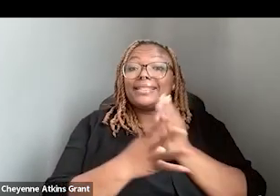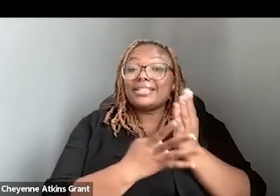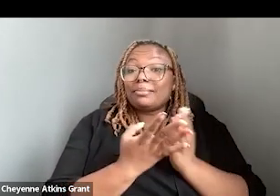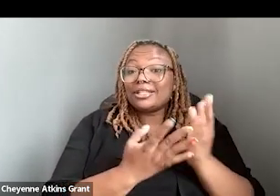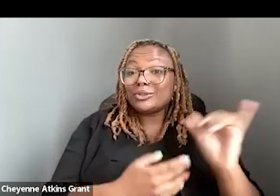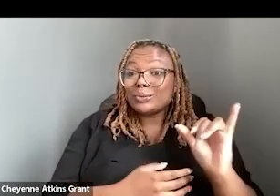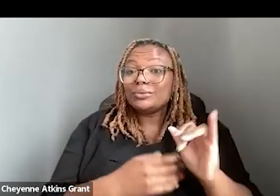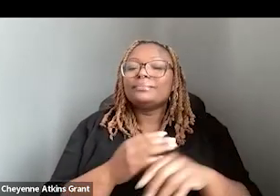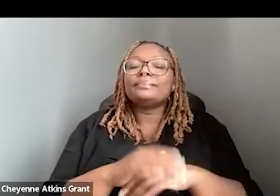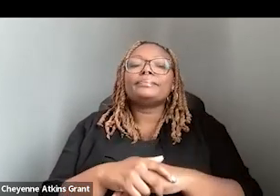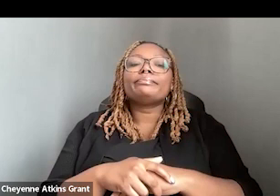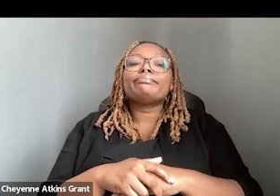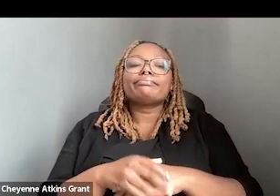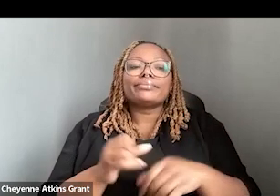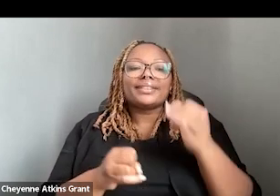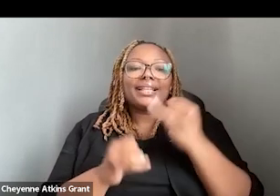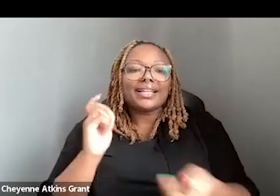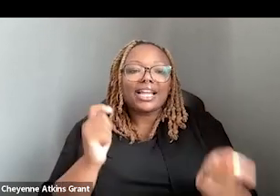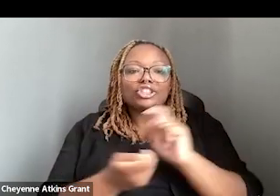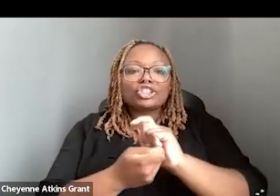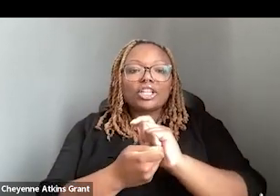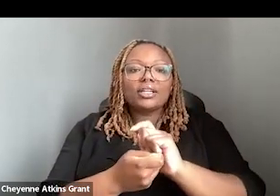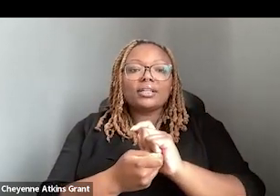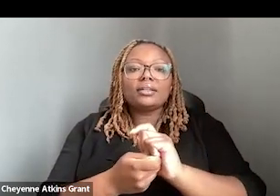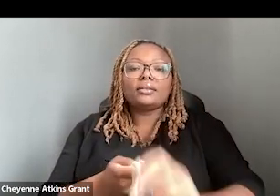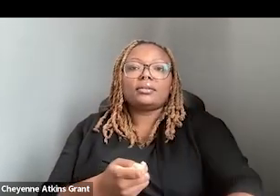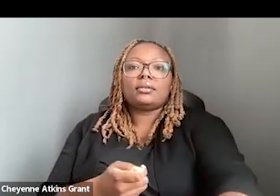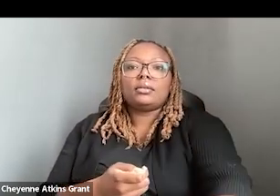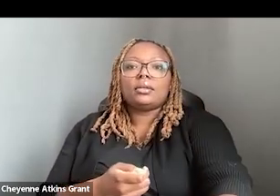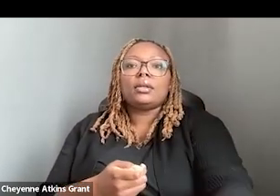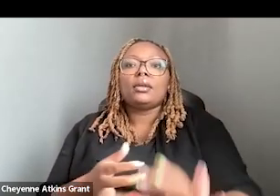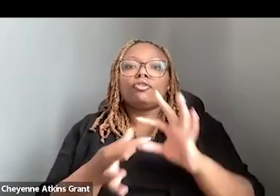The last change we've made is actually a change regarding Grants.gov.